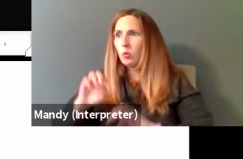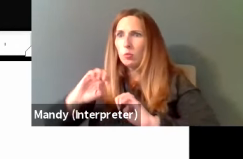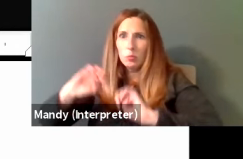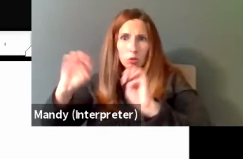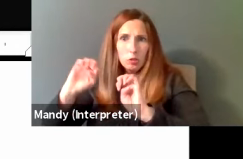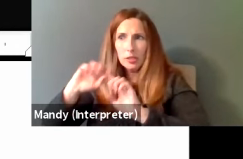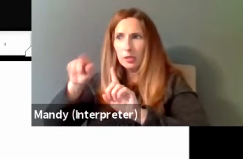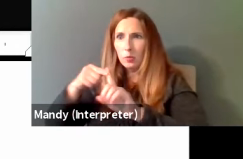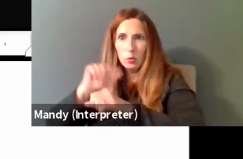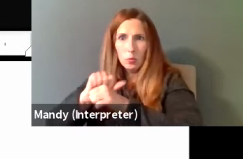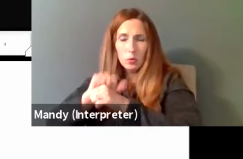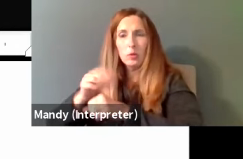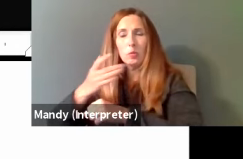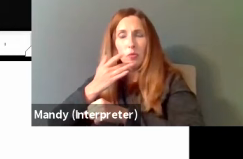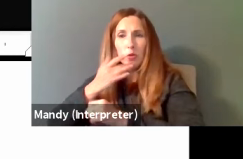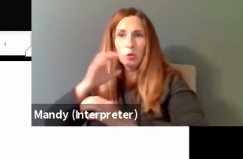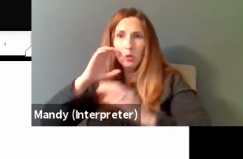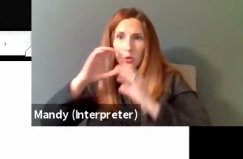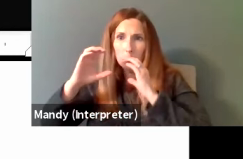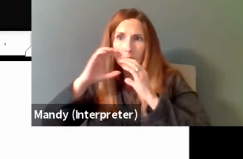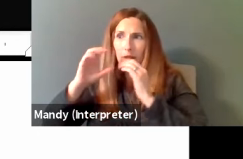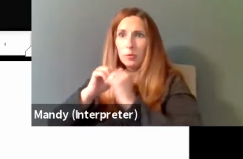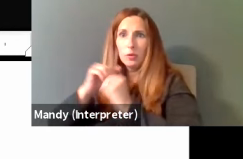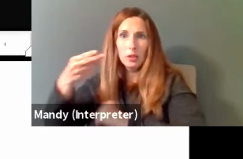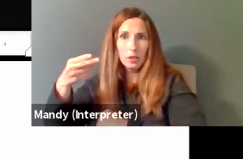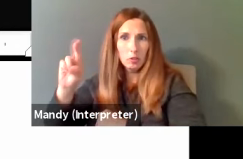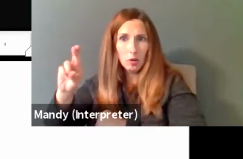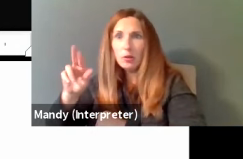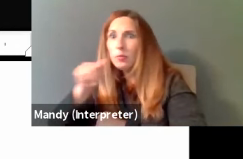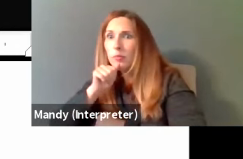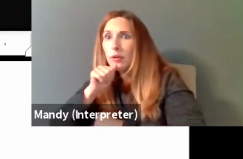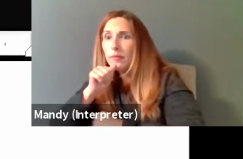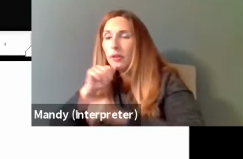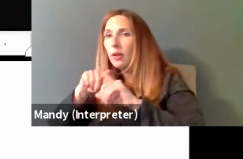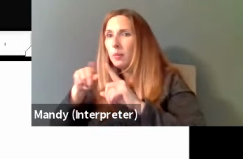and they want to communicate with HR or someone privately but they really want to use